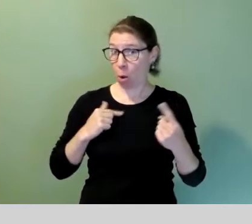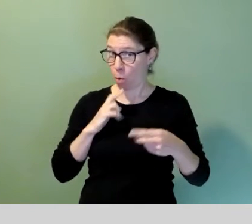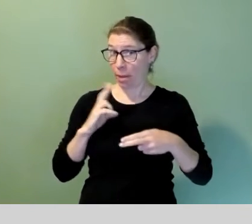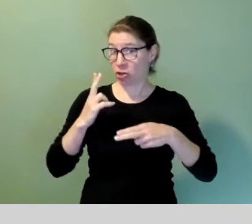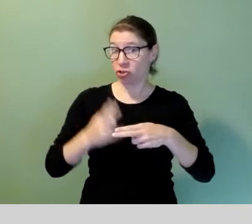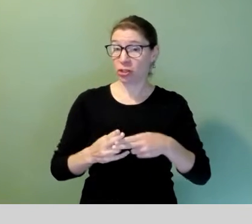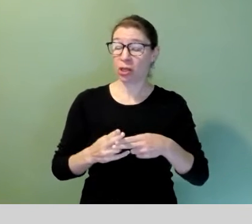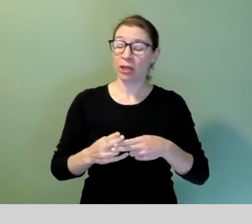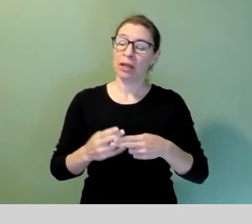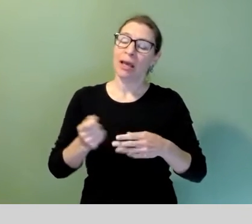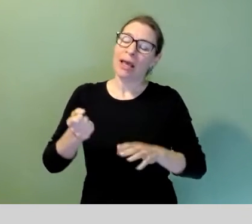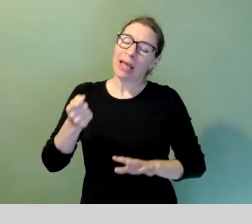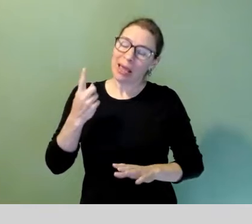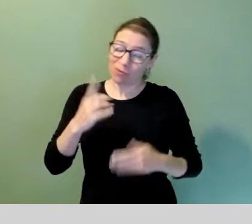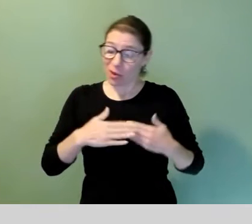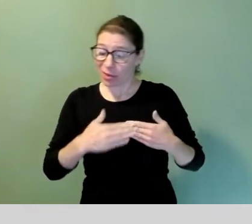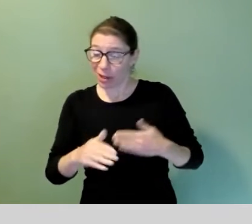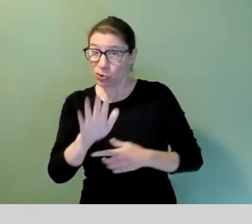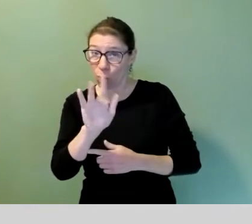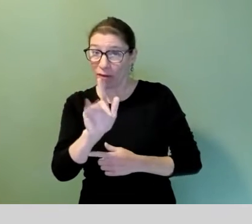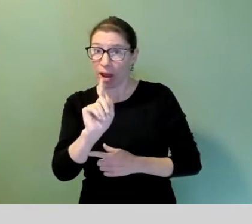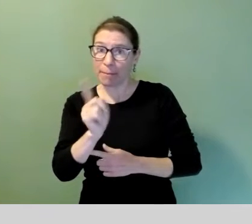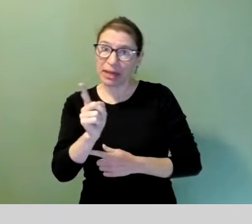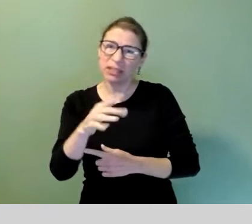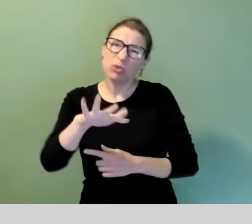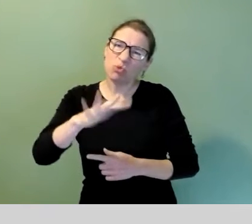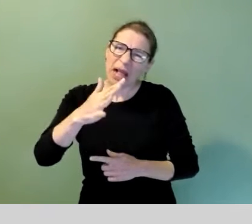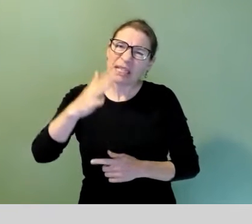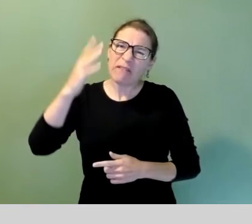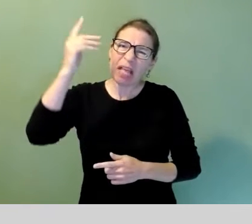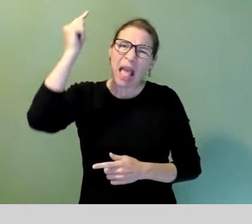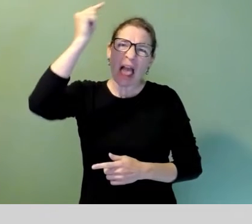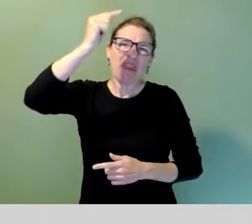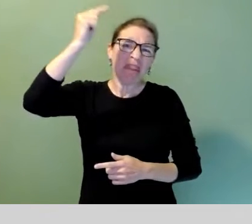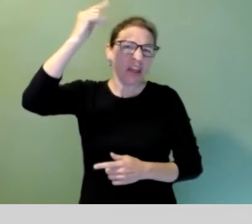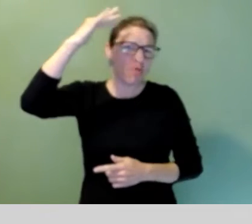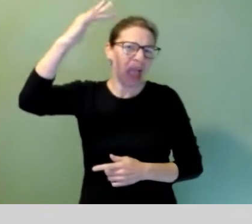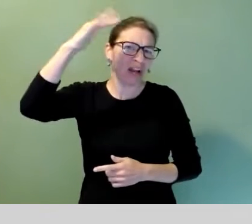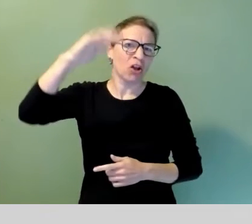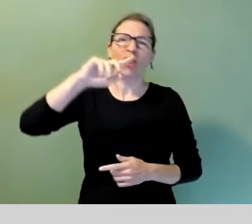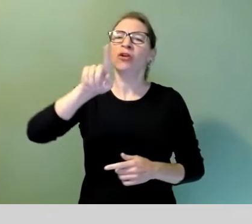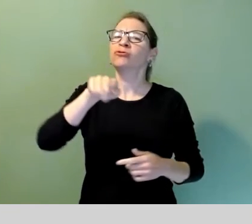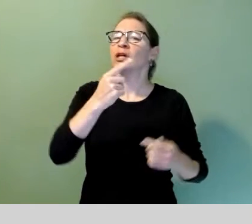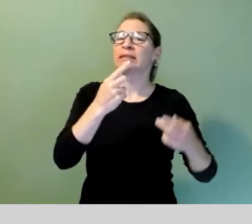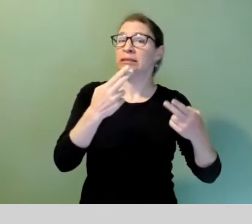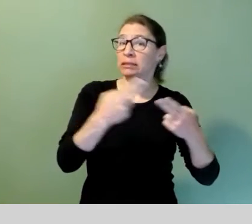that even though the next 25 minutes will be relatively theoretical, there'll be just slides,